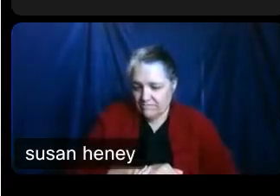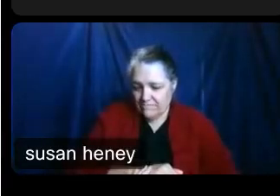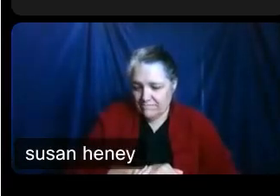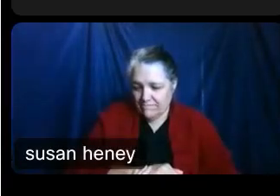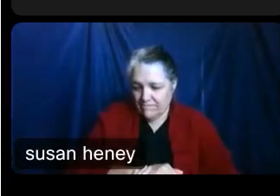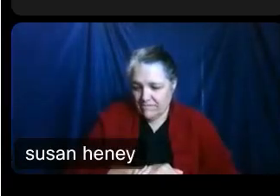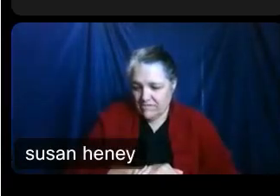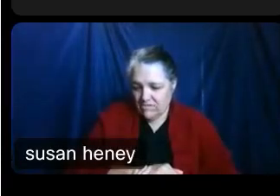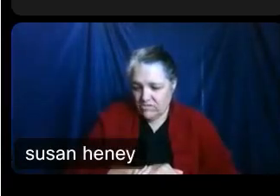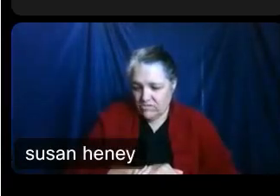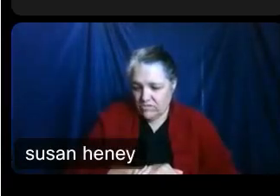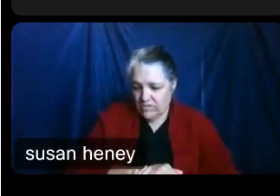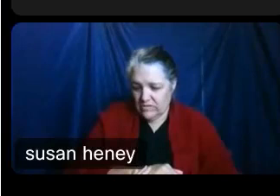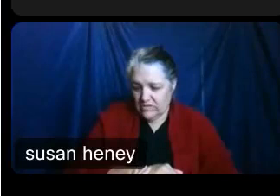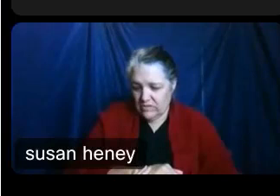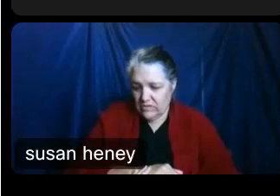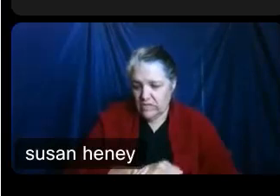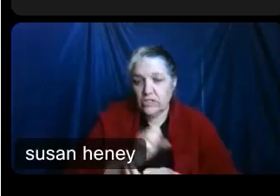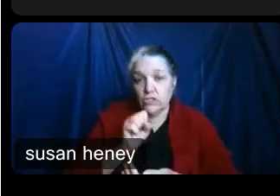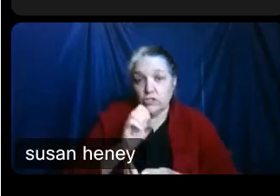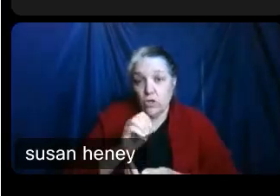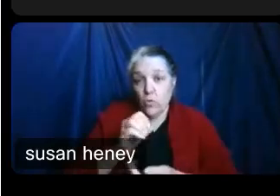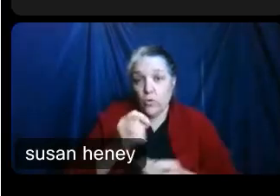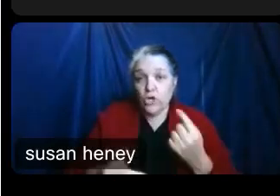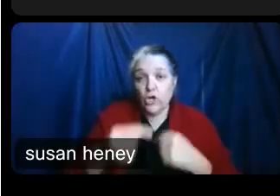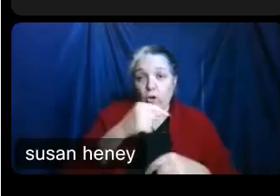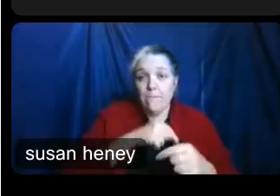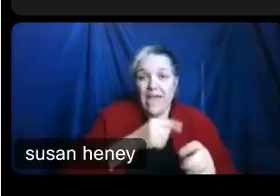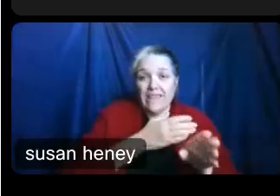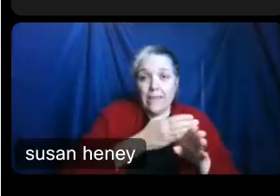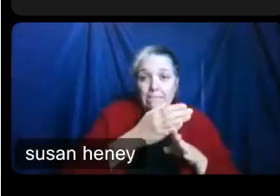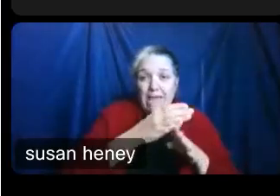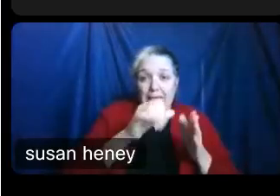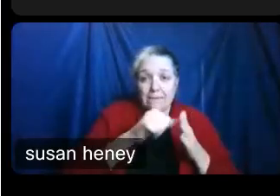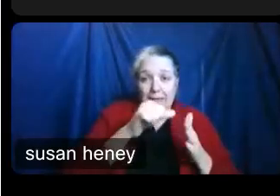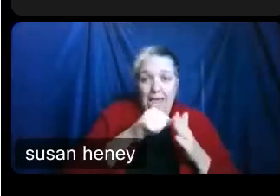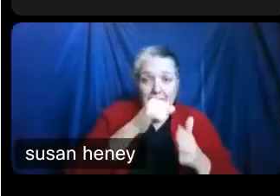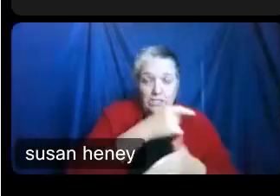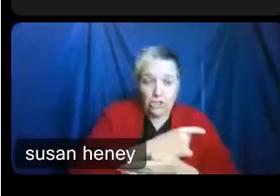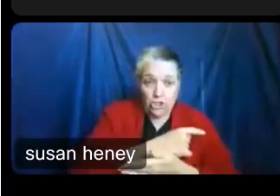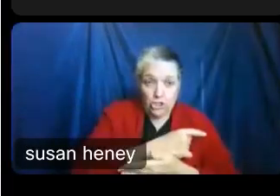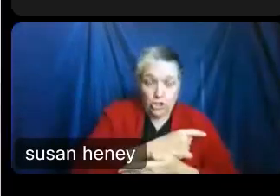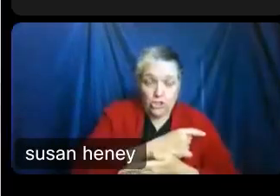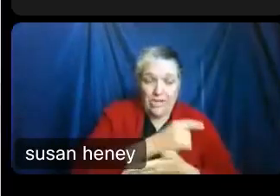So, we are going to go back to the main landing page, we're going to click on maps. And again,